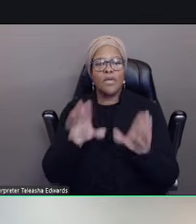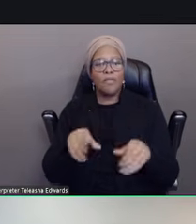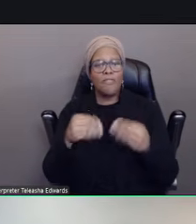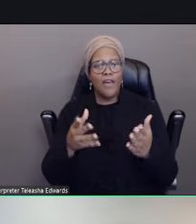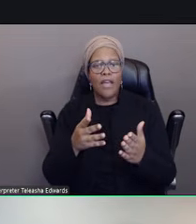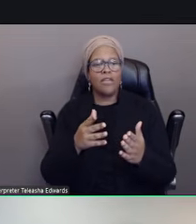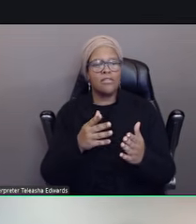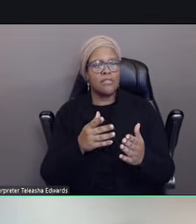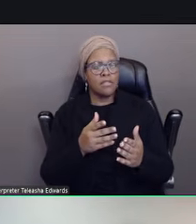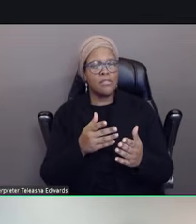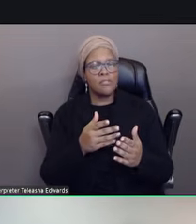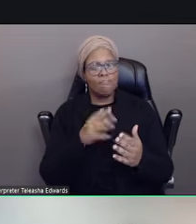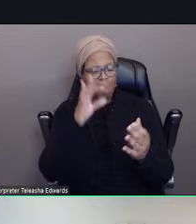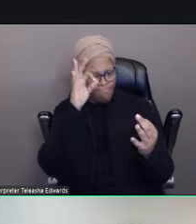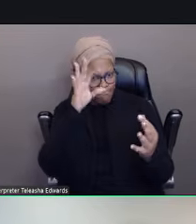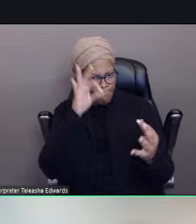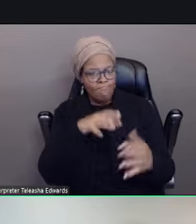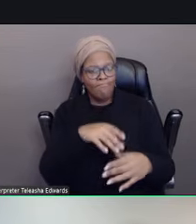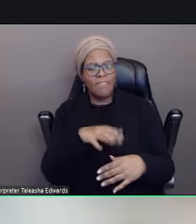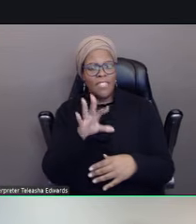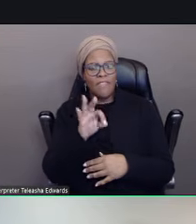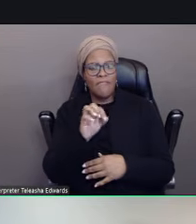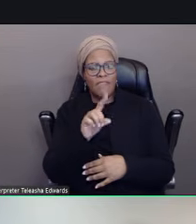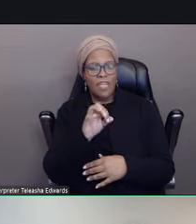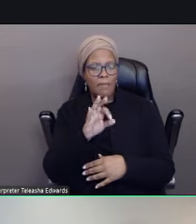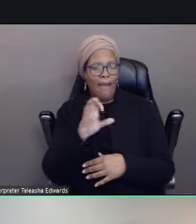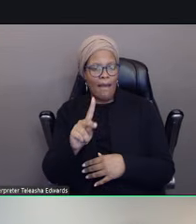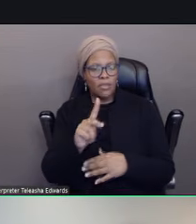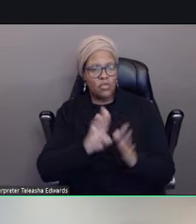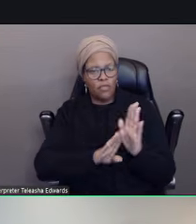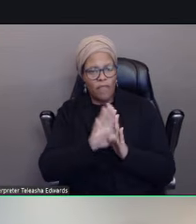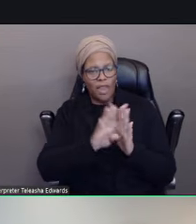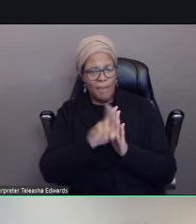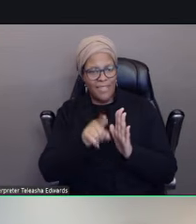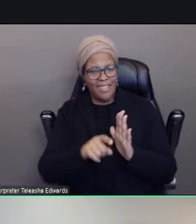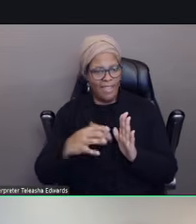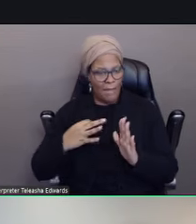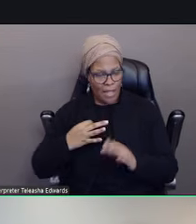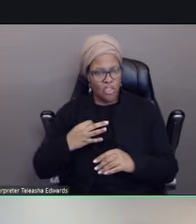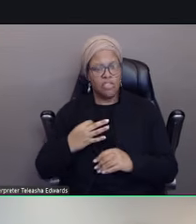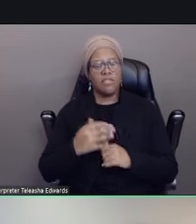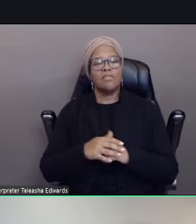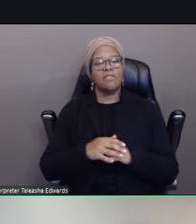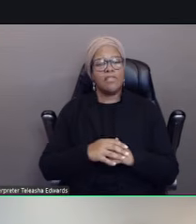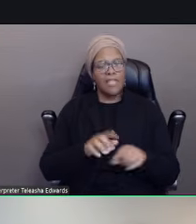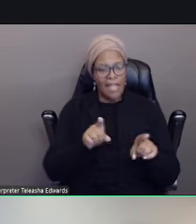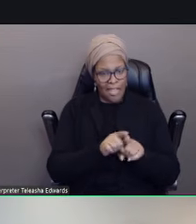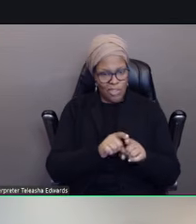that helped us develop our application. But as we move into mobilizing implementation, we have